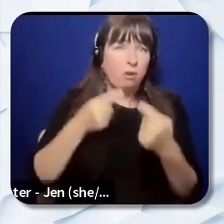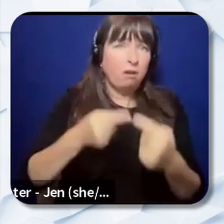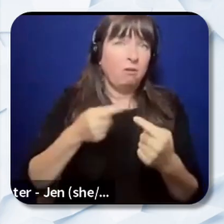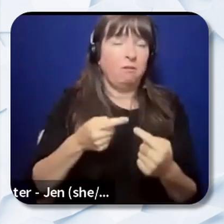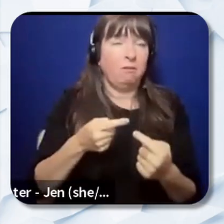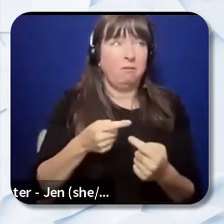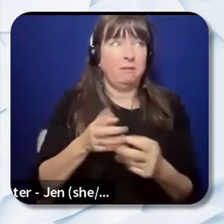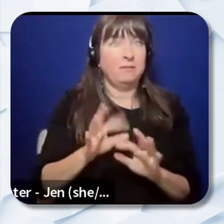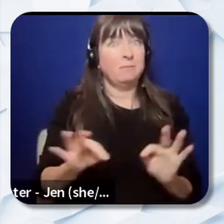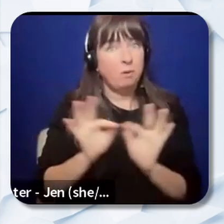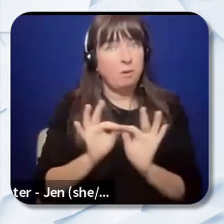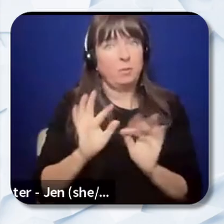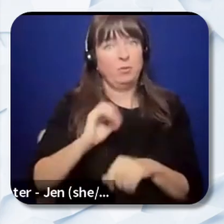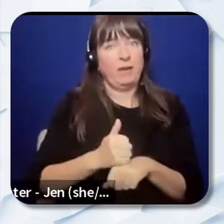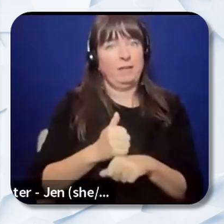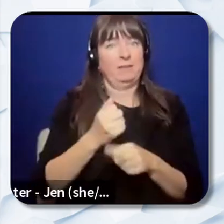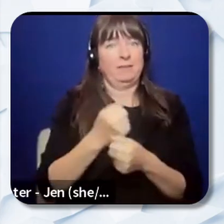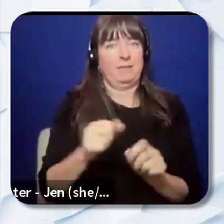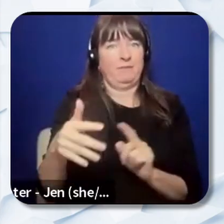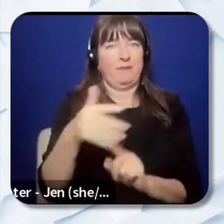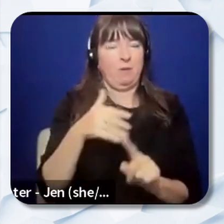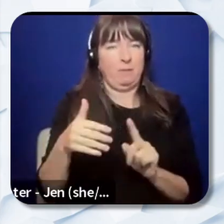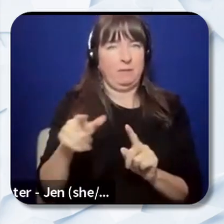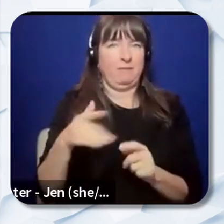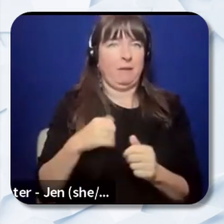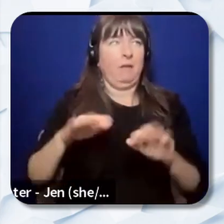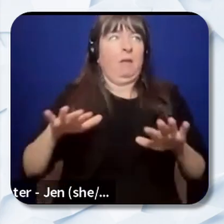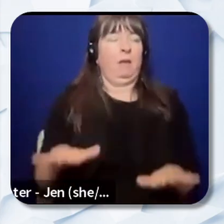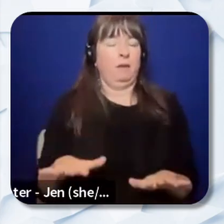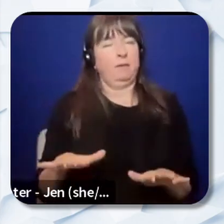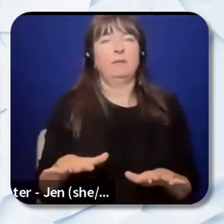in our environments and you implementing that CLASS tool and self-reflecting as educators